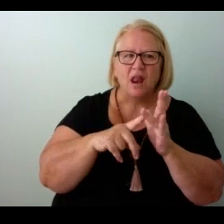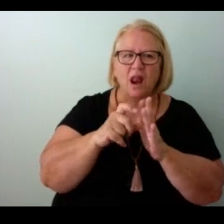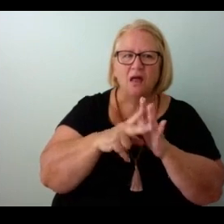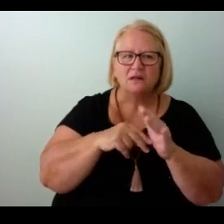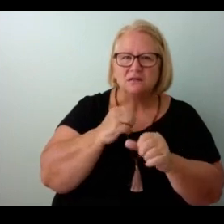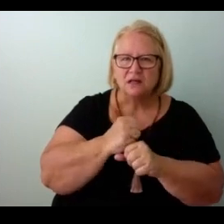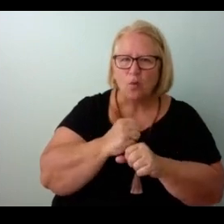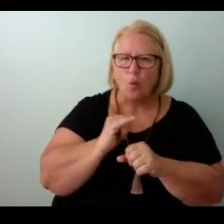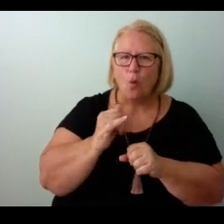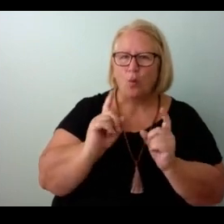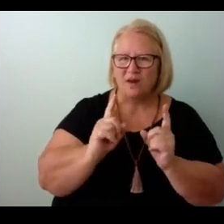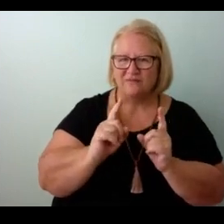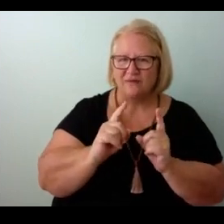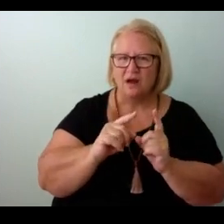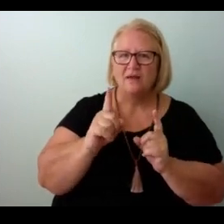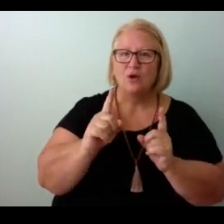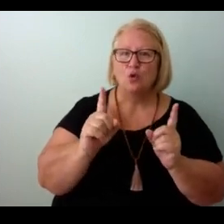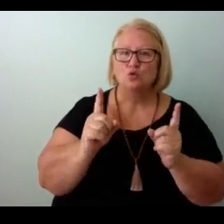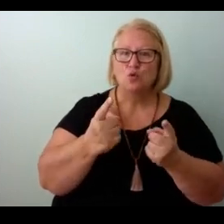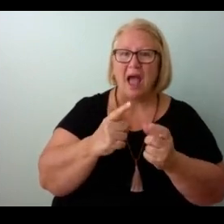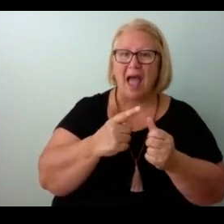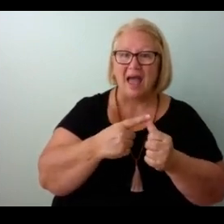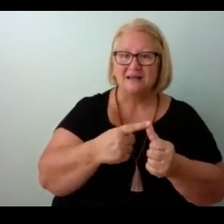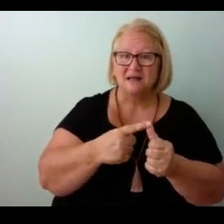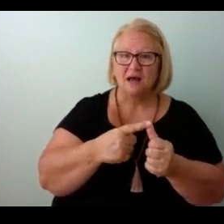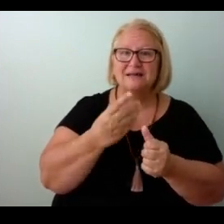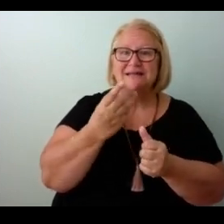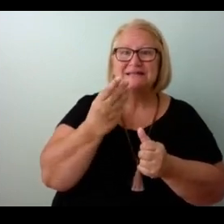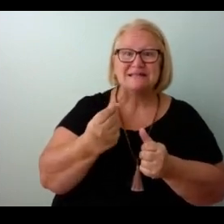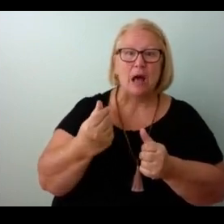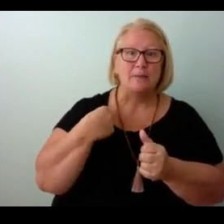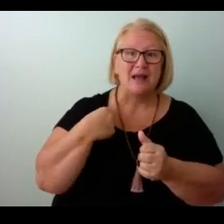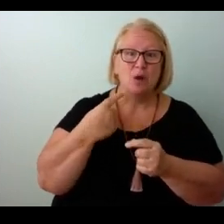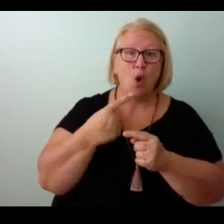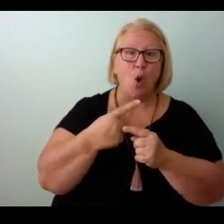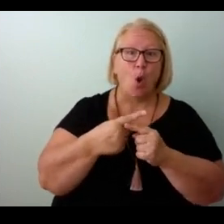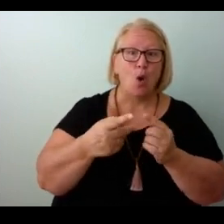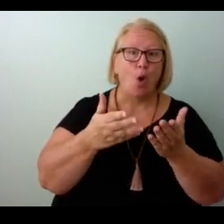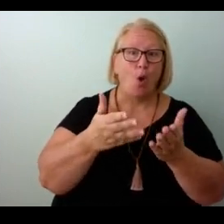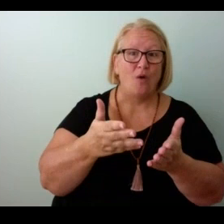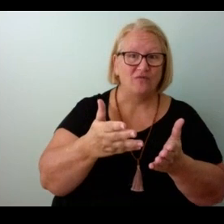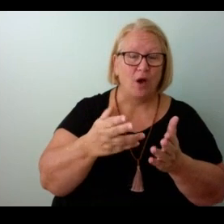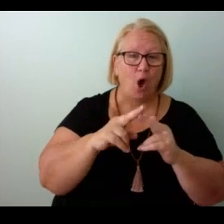The short answer is some companies only offer home insurance that includes flood but